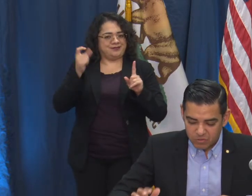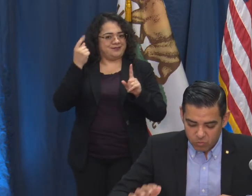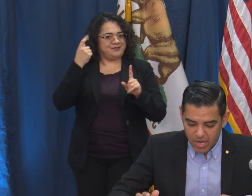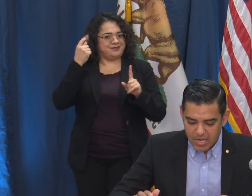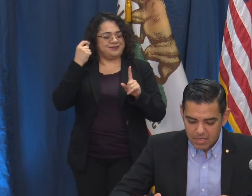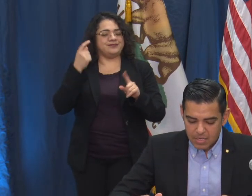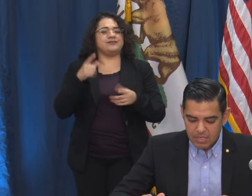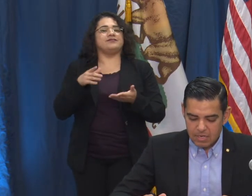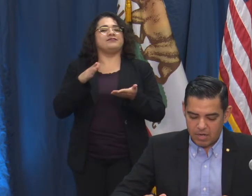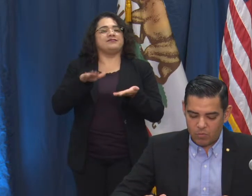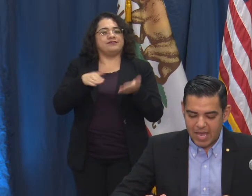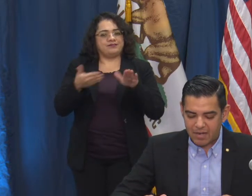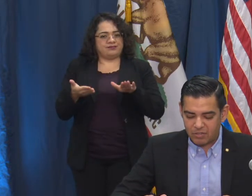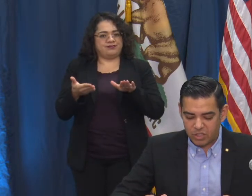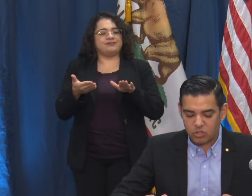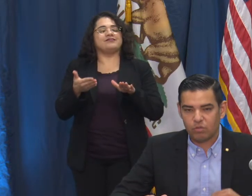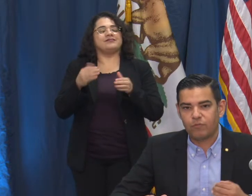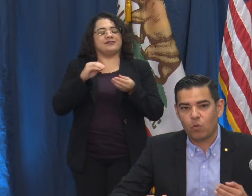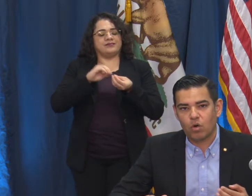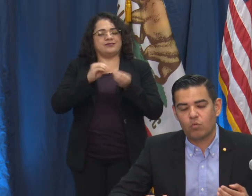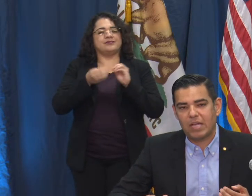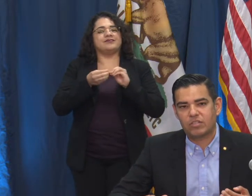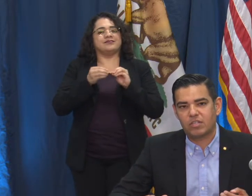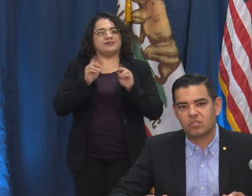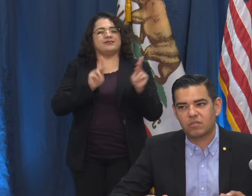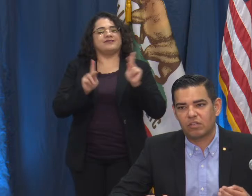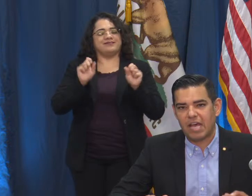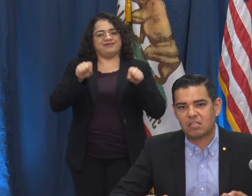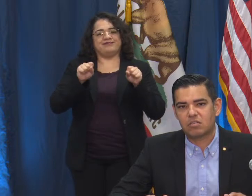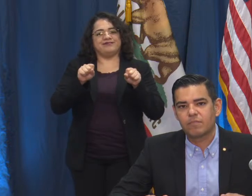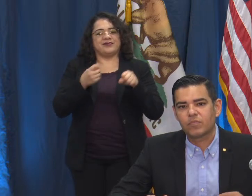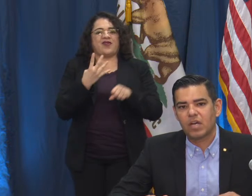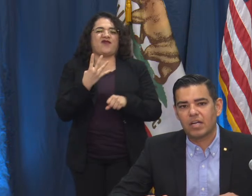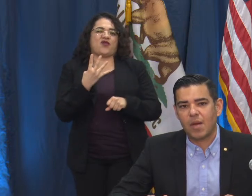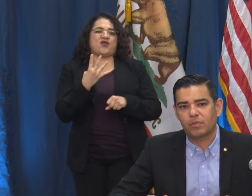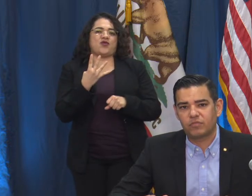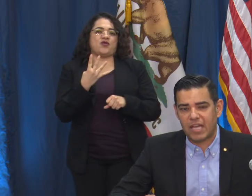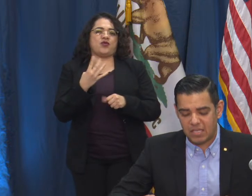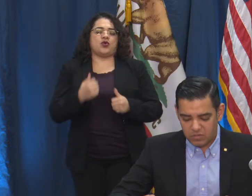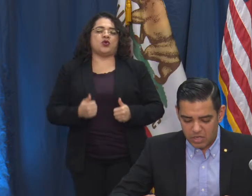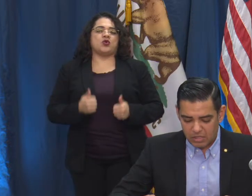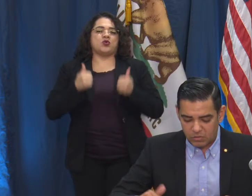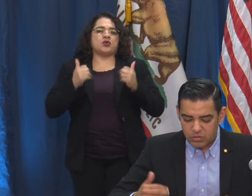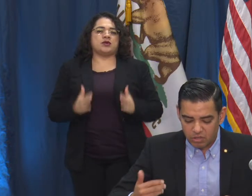away. We had an additional 4 residents in the last couple of days lose their